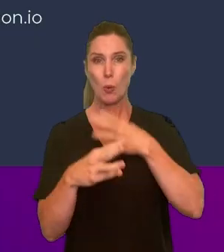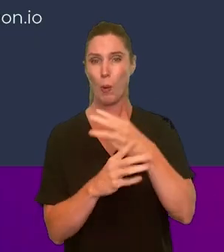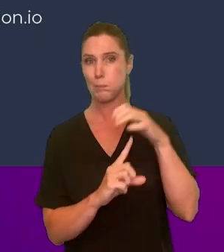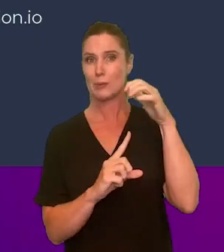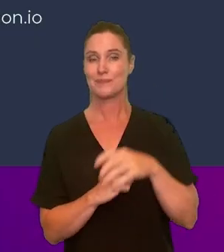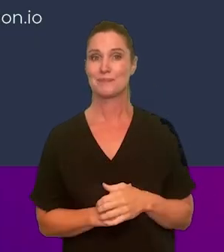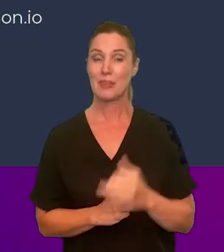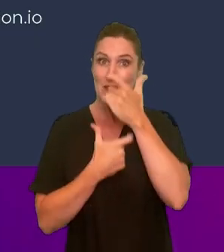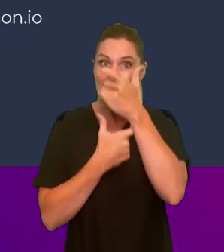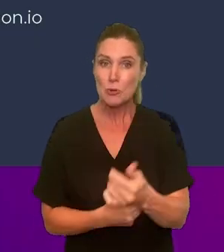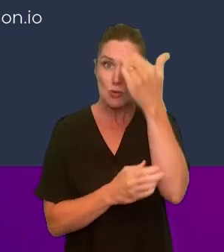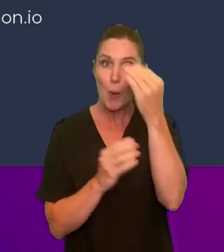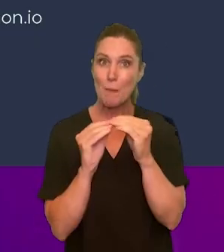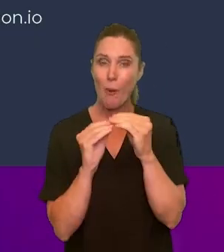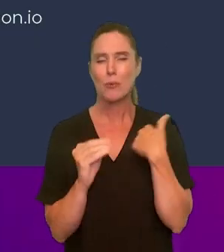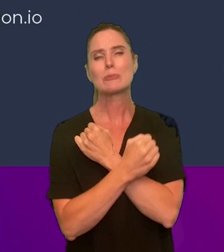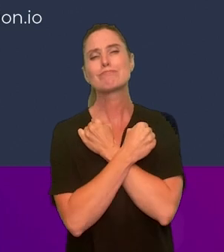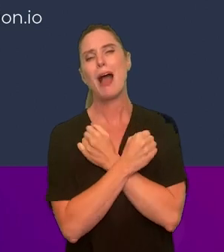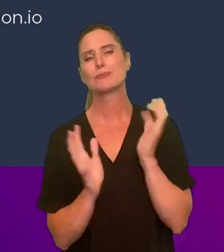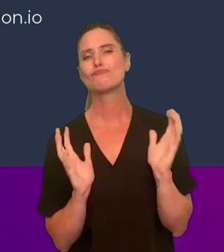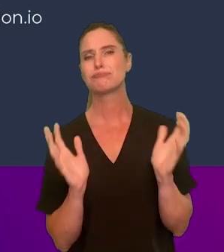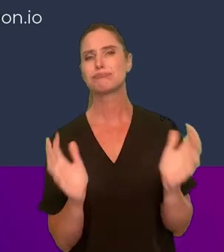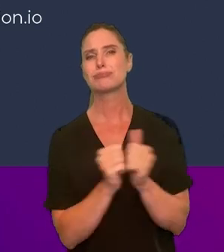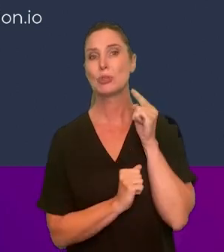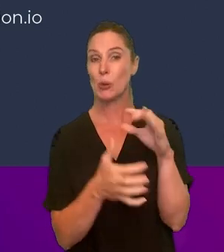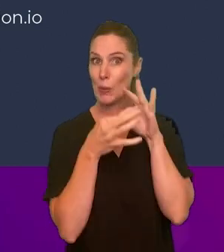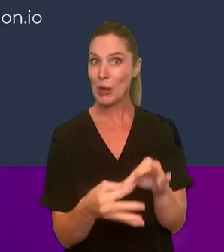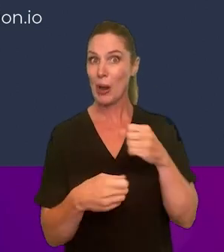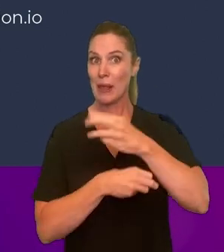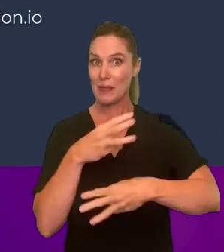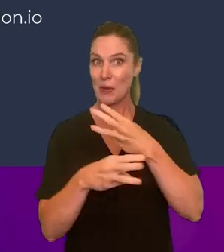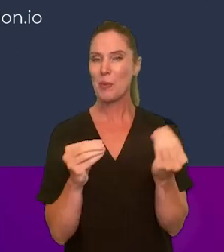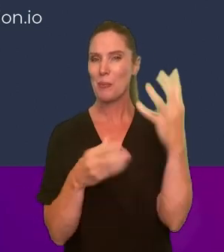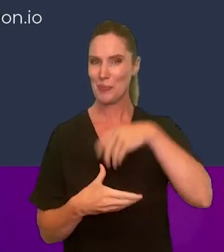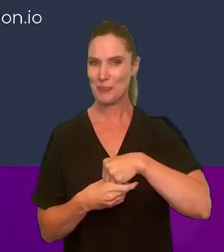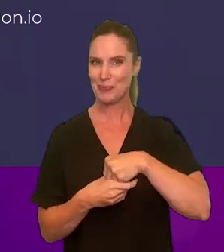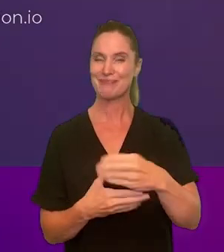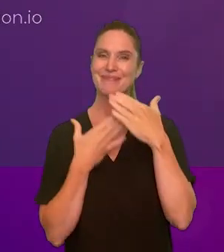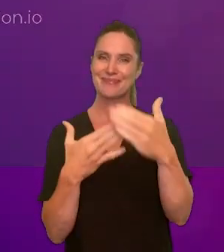If you would like to learn more, we would love to talk with you about making the world more inclusive. Thank you.